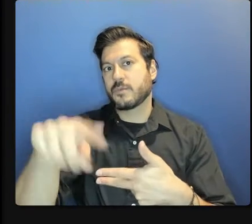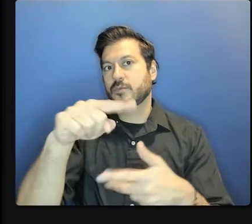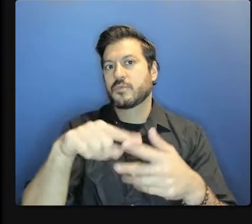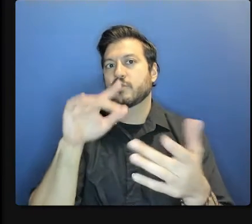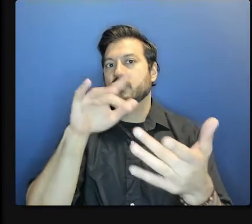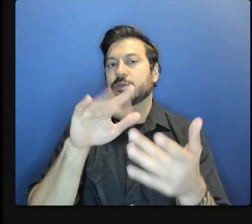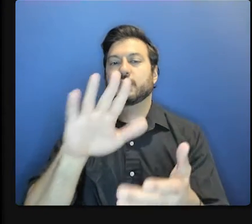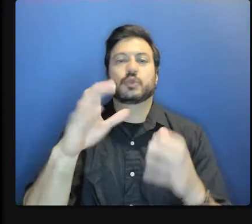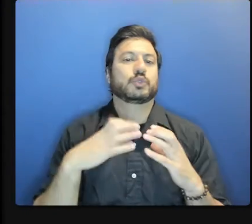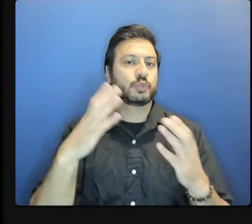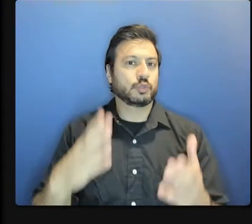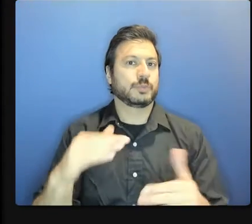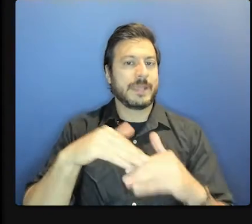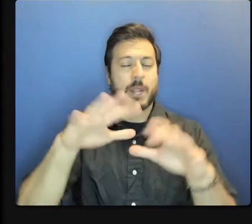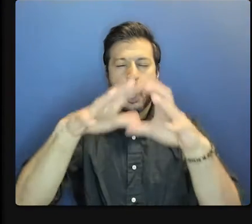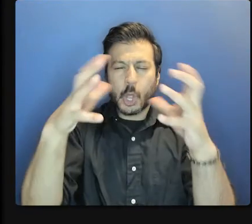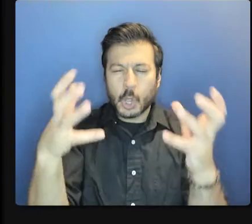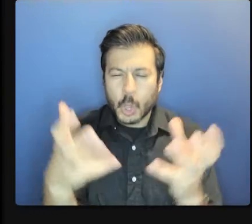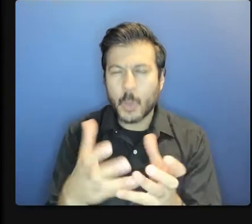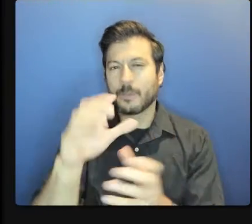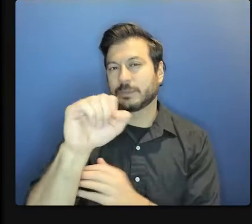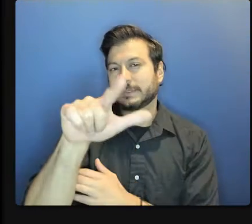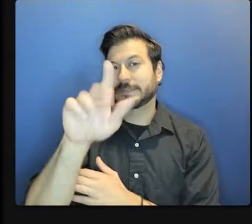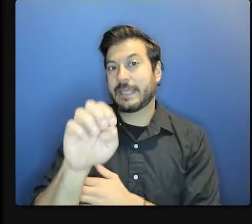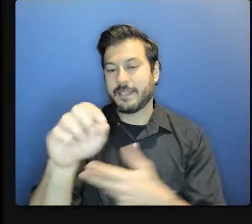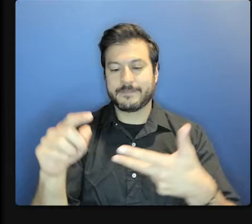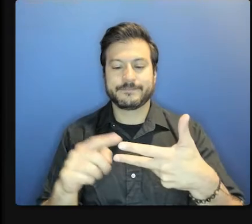that will enable you to reach your consumers at a global scale.